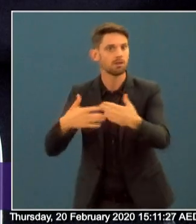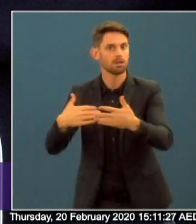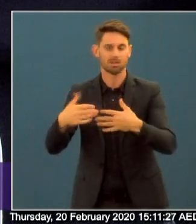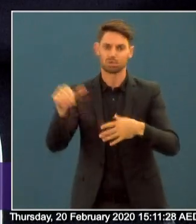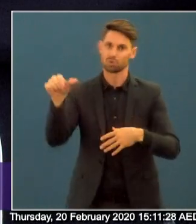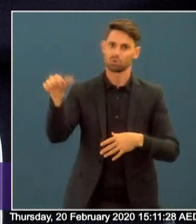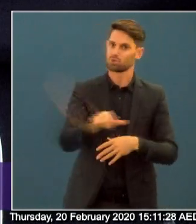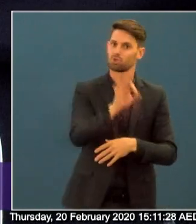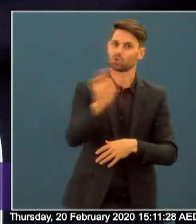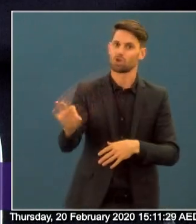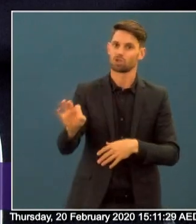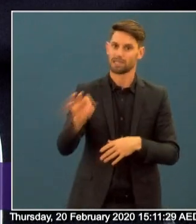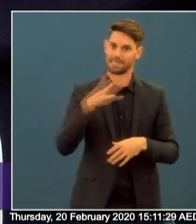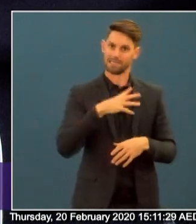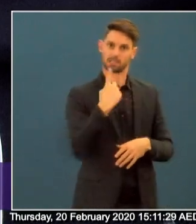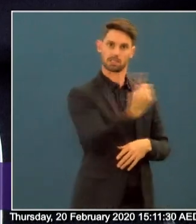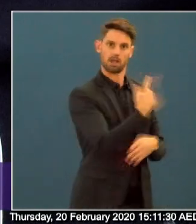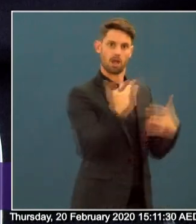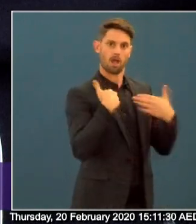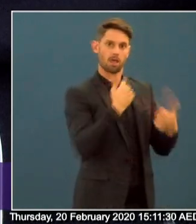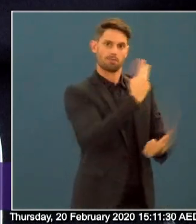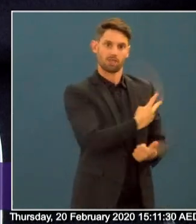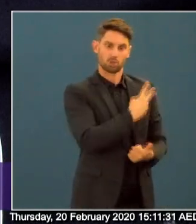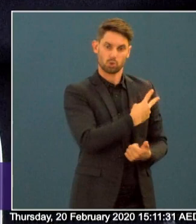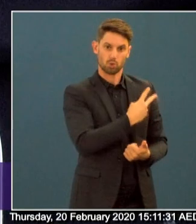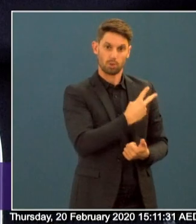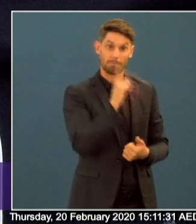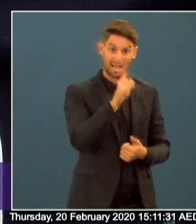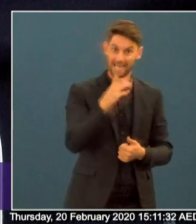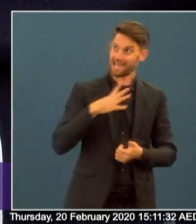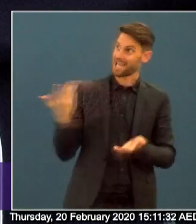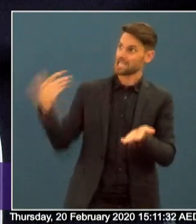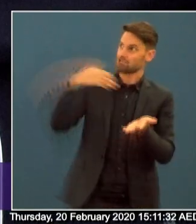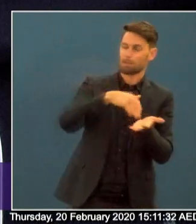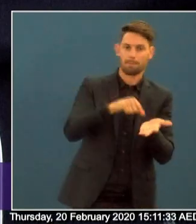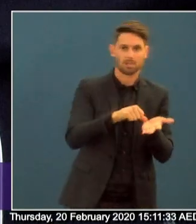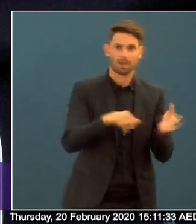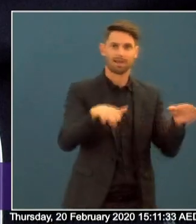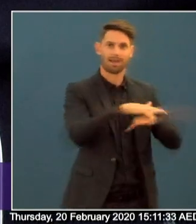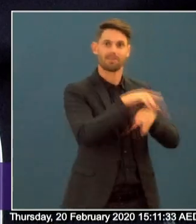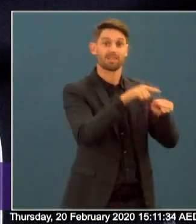but it takes resources, often, away from face-to-face funding. So there are both funding models.